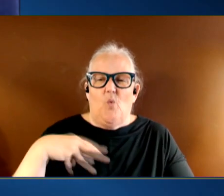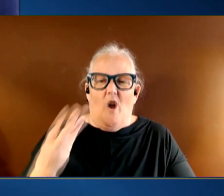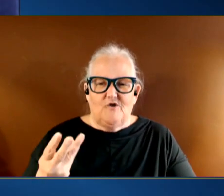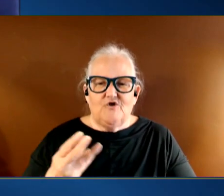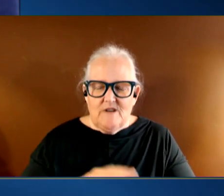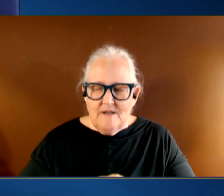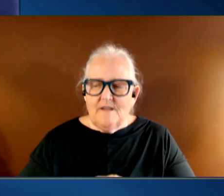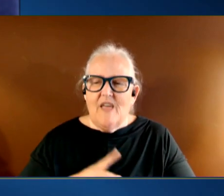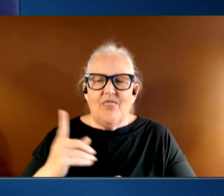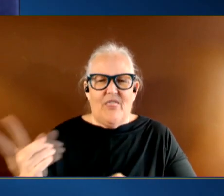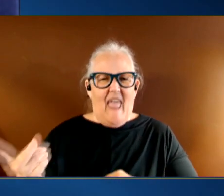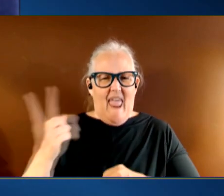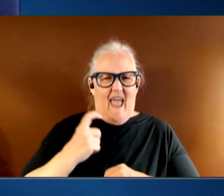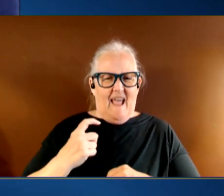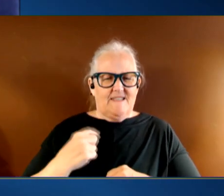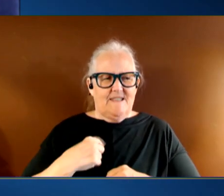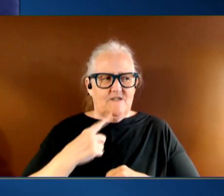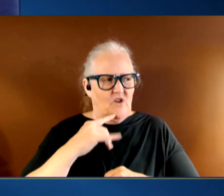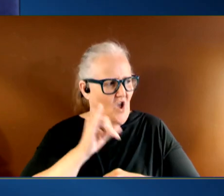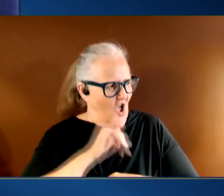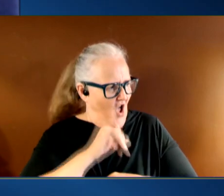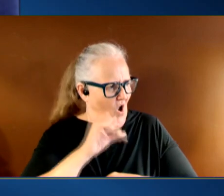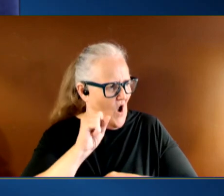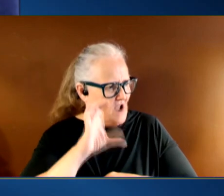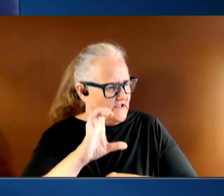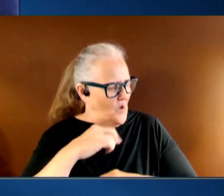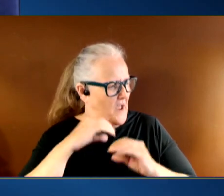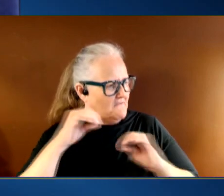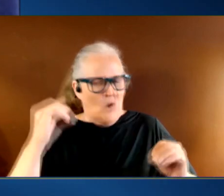we had no idea sickle cell was like this, and we cover a lot of people with sickle cell. And